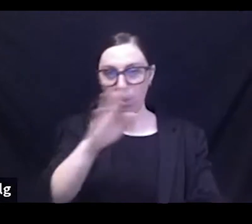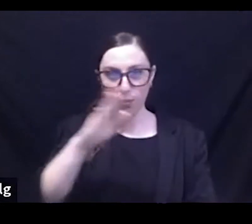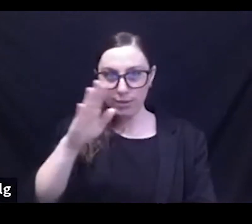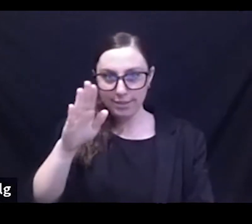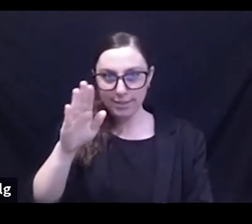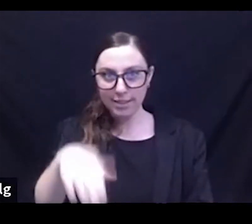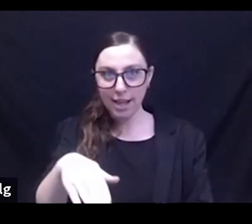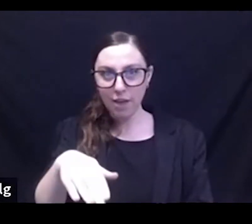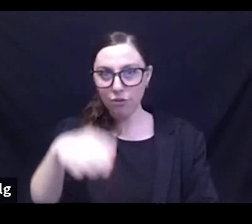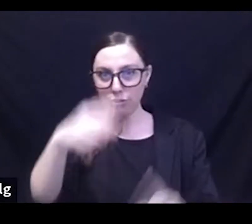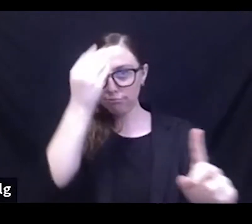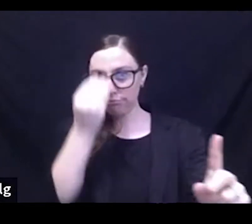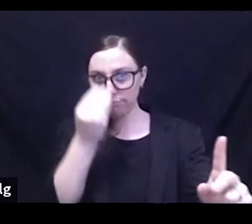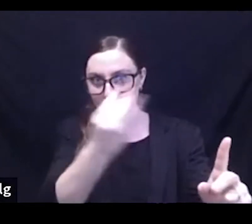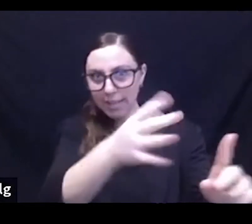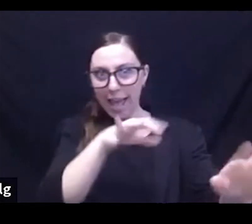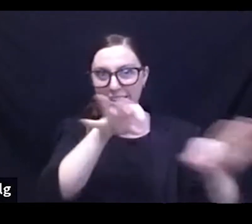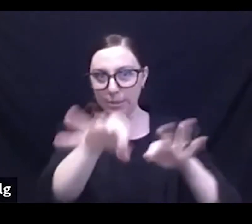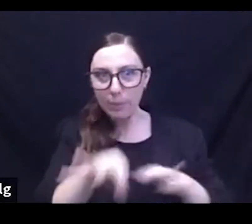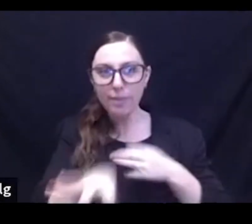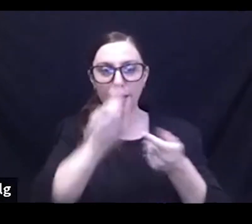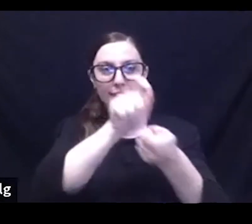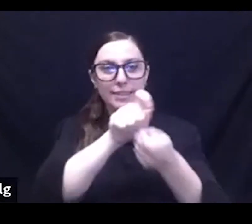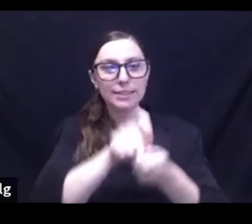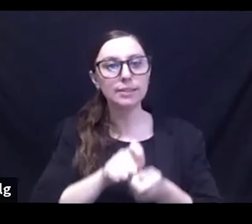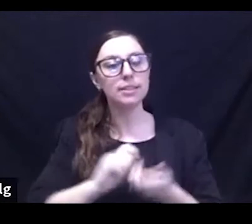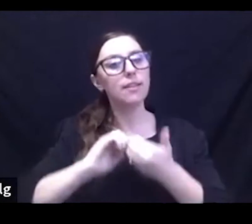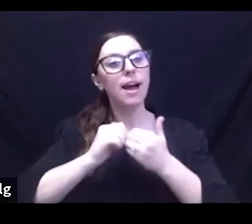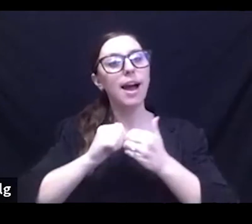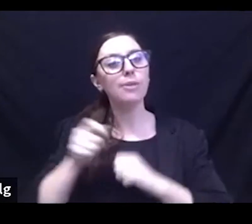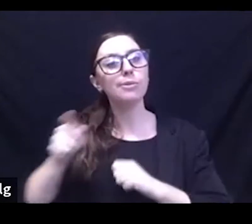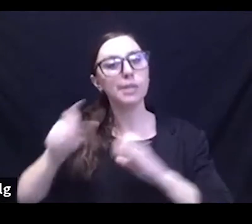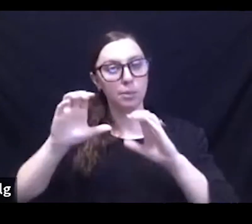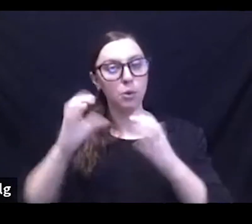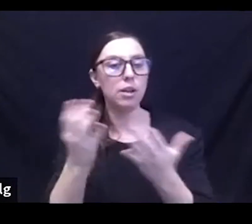that the Court had never been provided details of what is required to